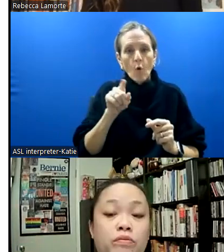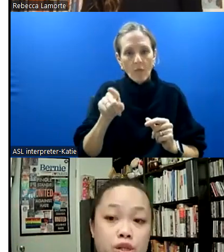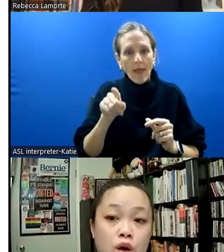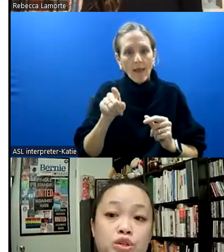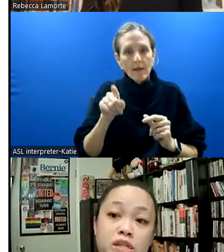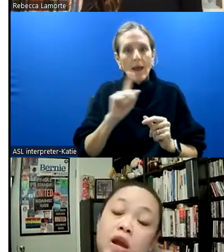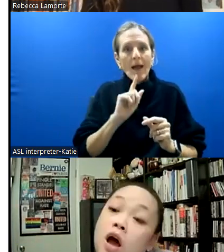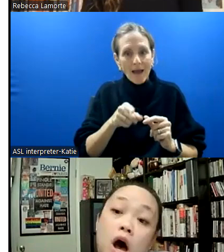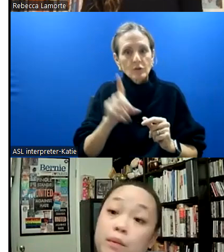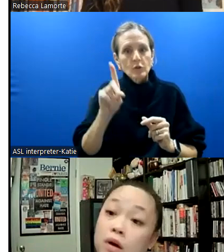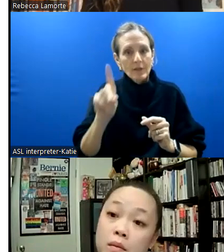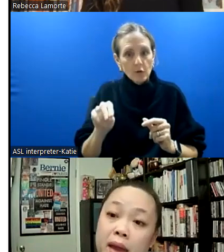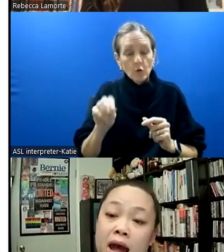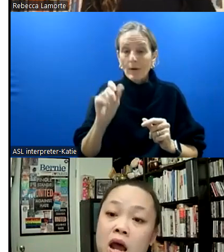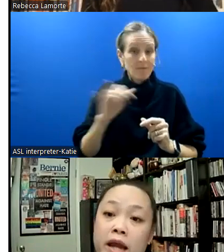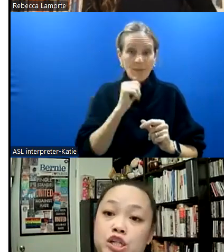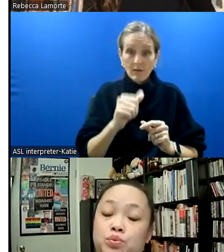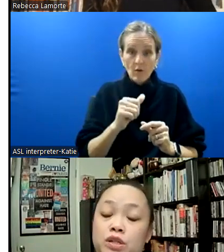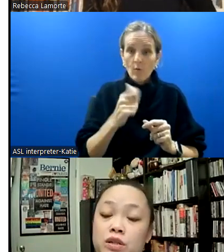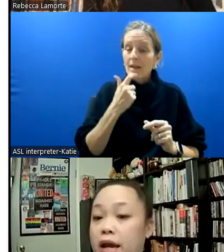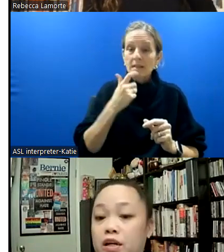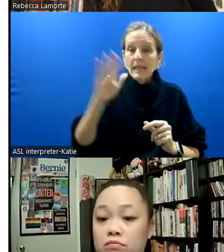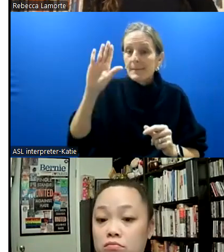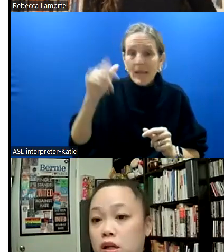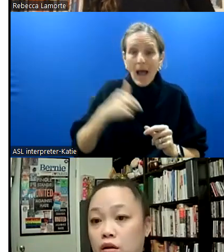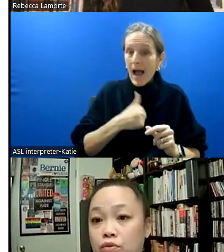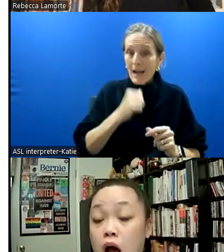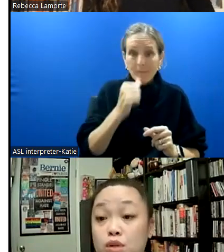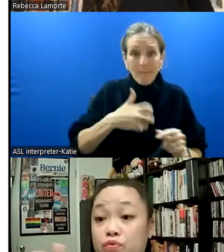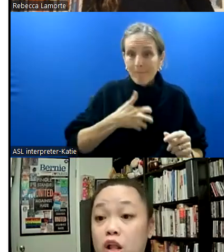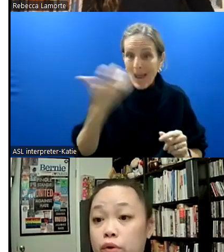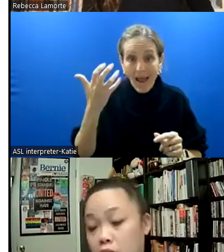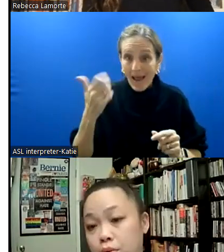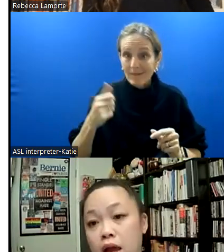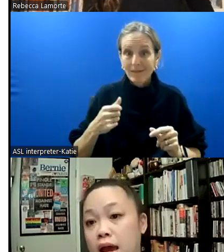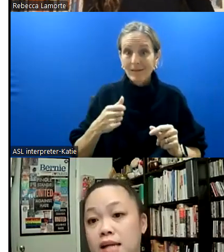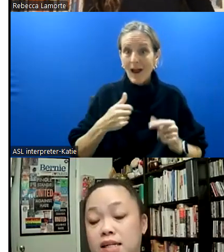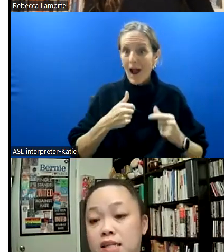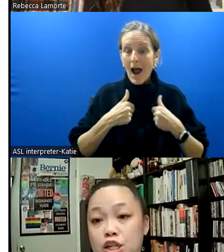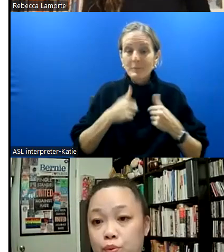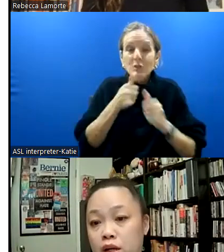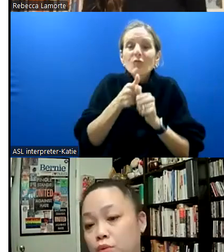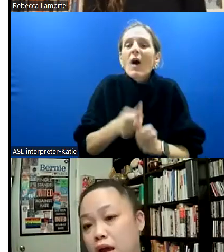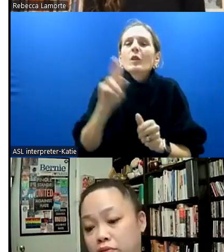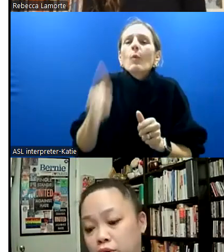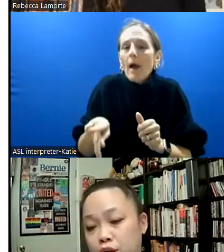And when they don't, just say, "I'm not mad. "I just would like, you know, I'm just following up "as a constituent," and what have you.